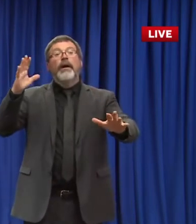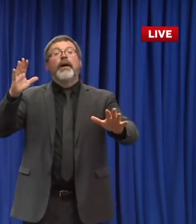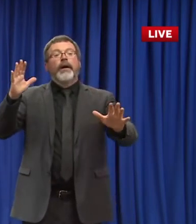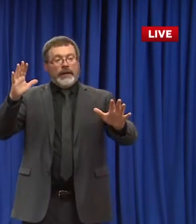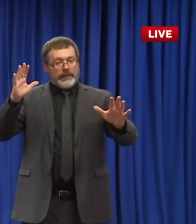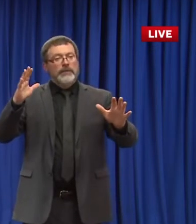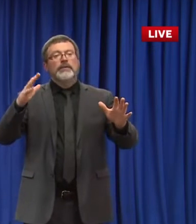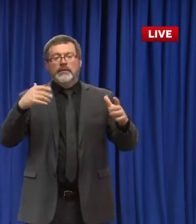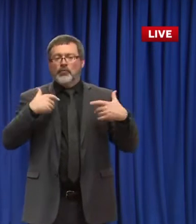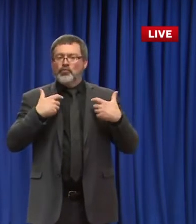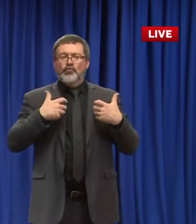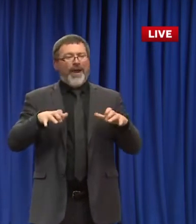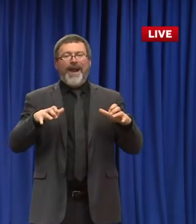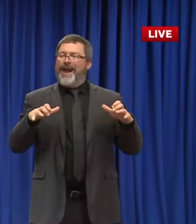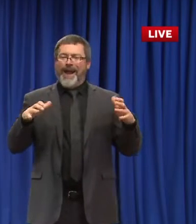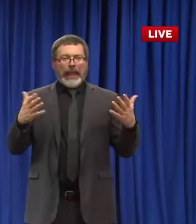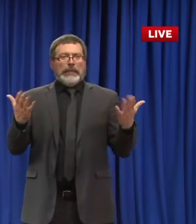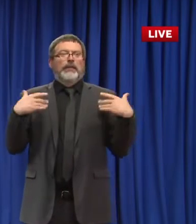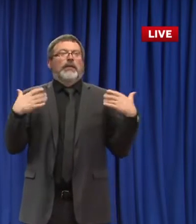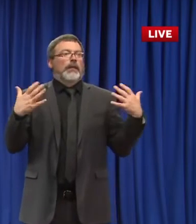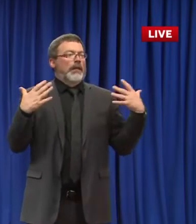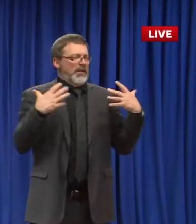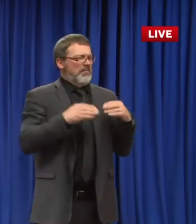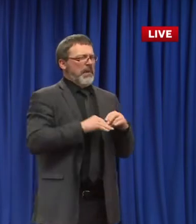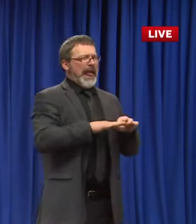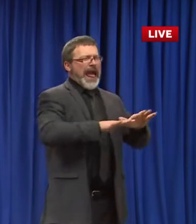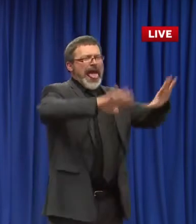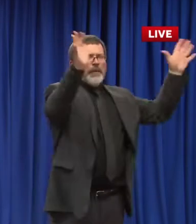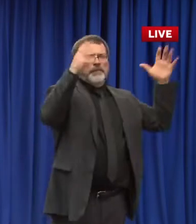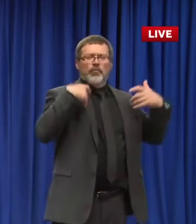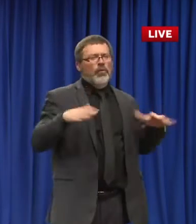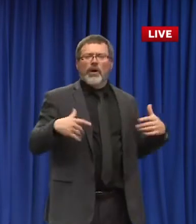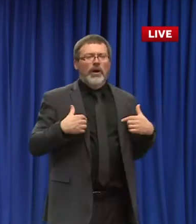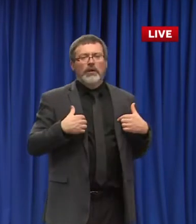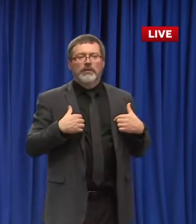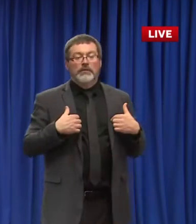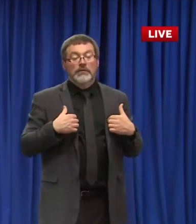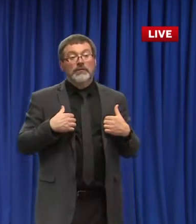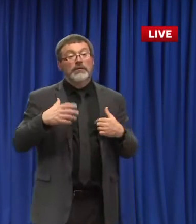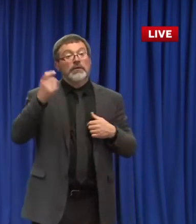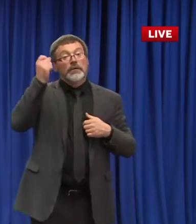WE’RE JUST NOT IN A POSITION YET, WHICH IS START OVERLY ENCOURAGING FOLKS FROM OUT OF STATE TO COME UP AND PARTAKE.